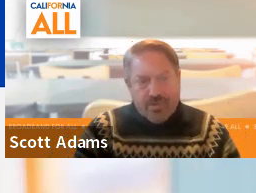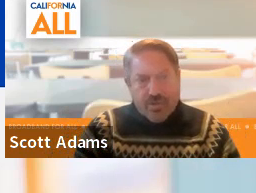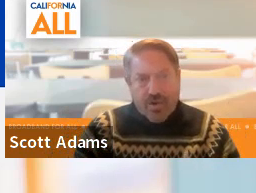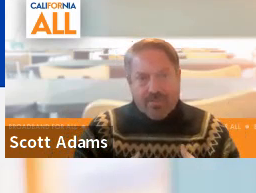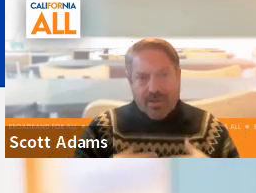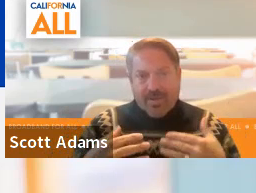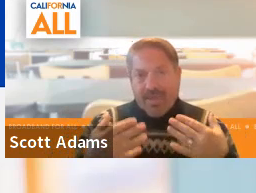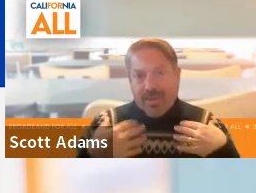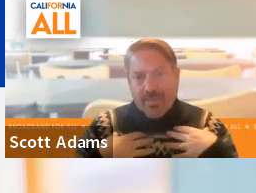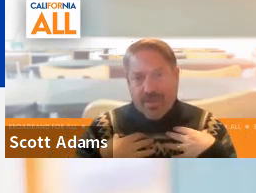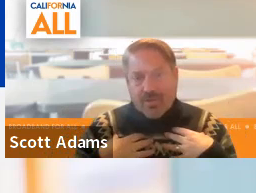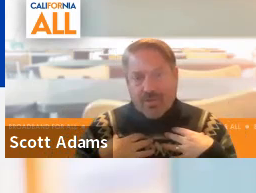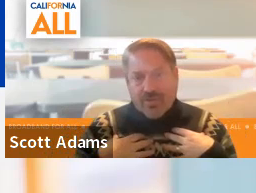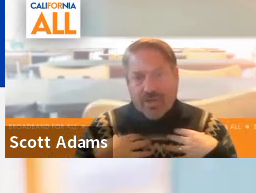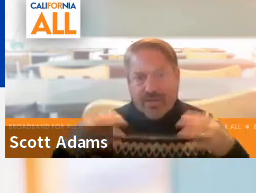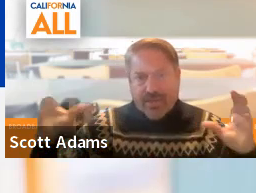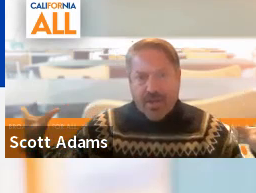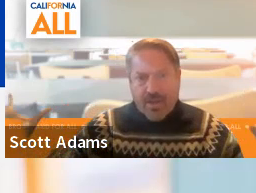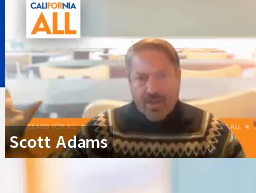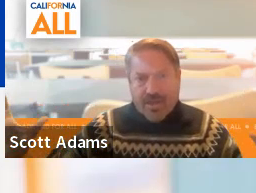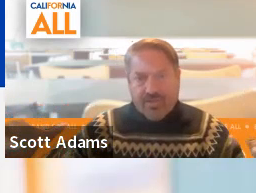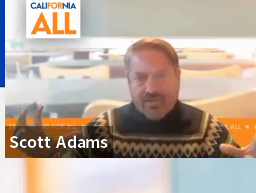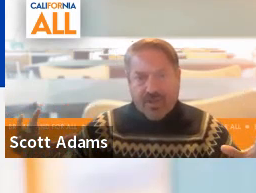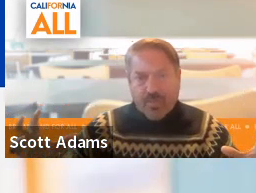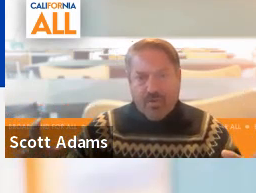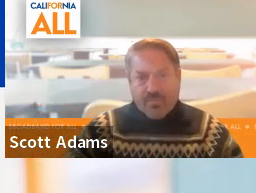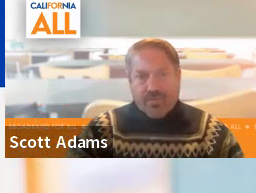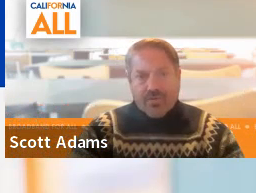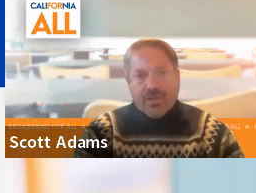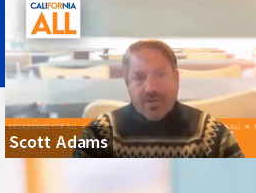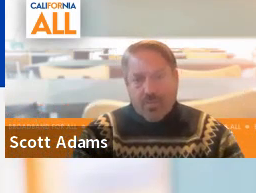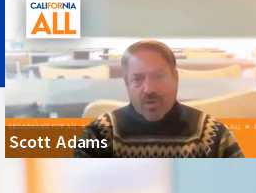to tribes and maybe I'm being a little centric I think the existing programs there's a lot of